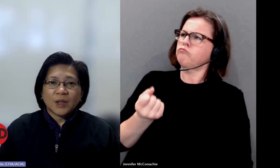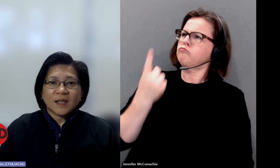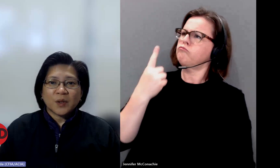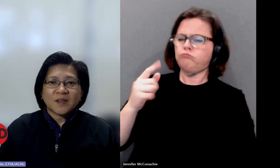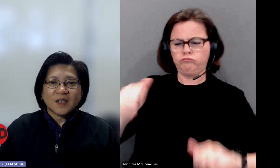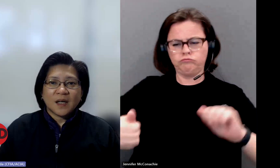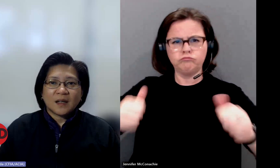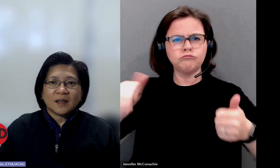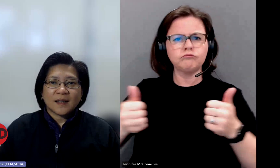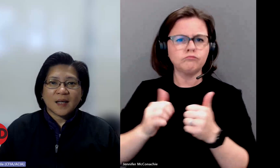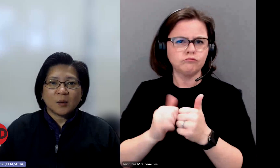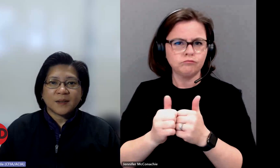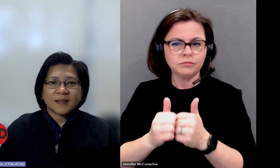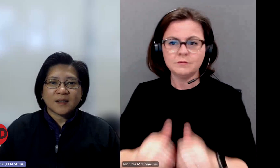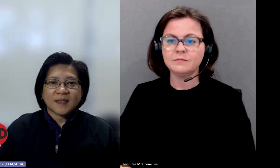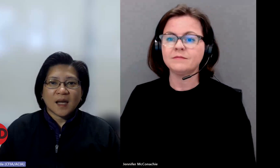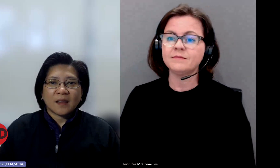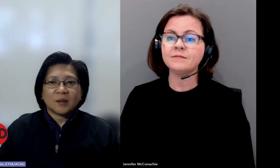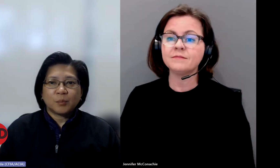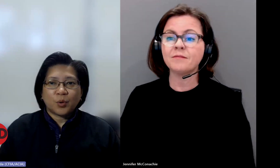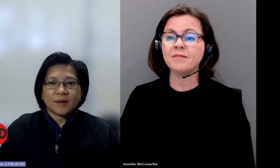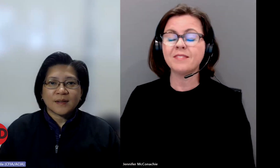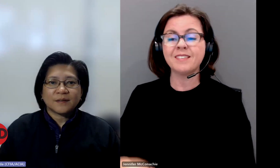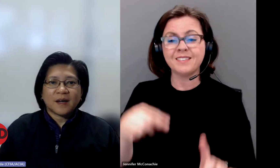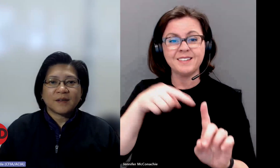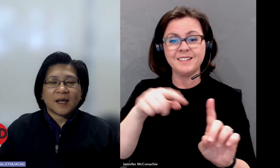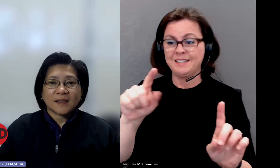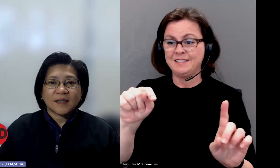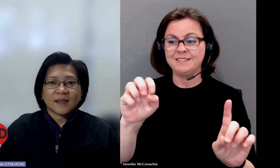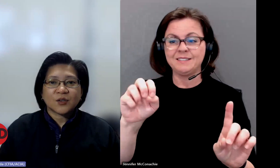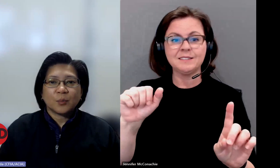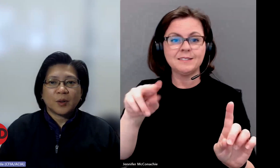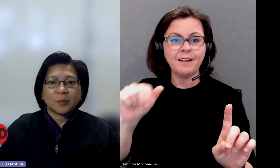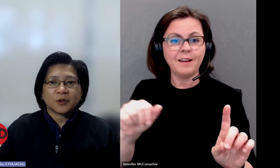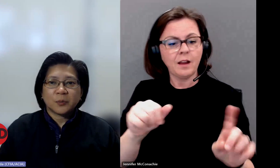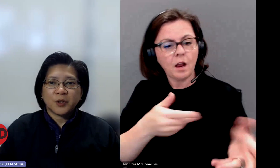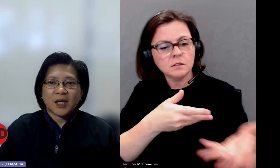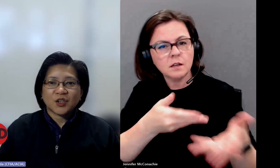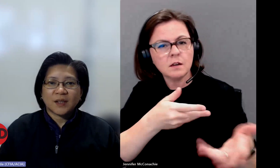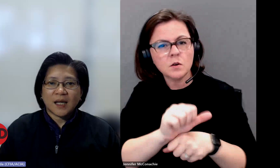employees. Working with Teanna has helped us understand the importance